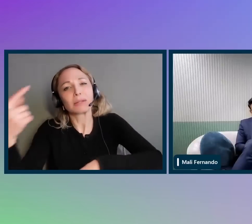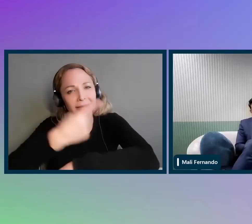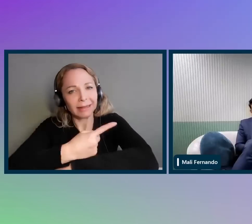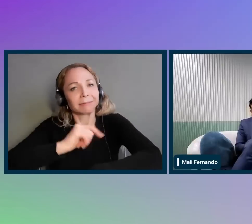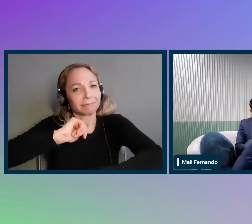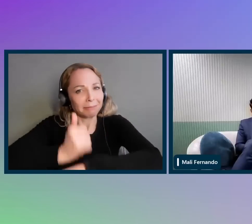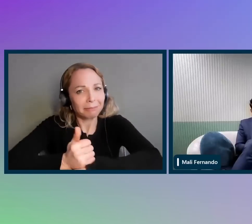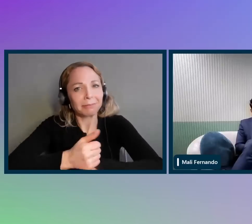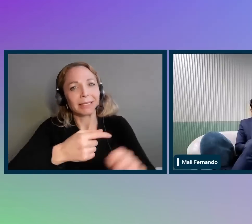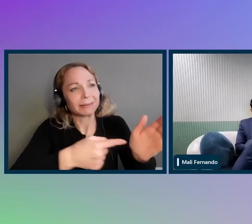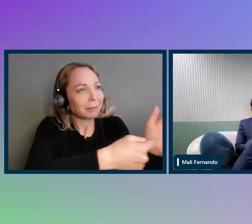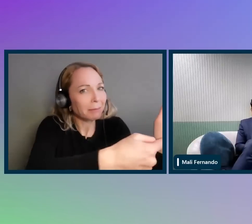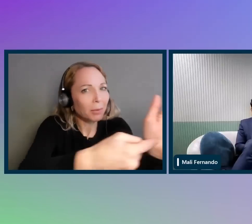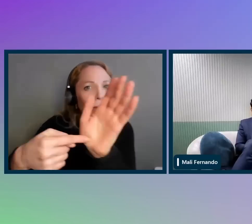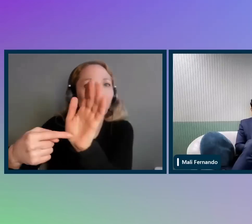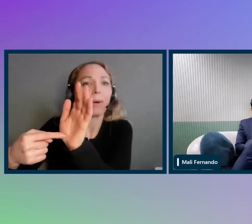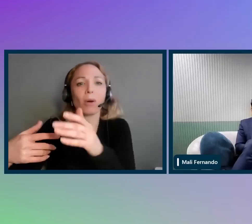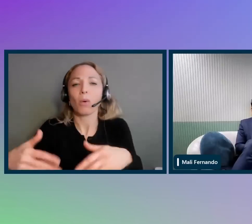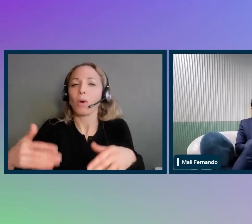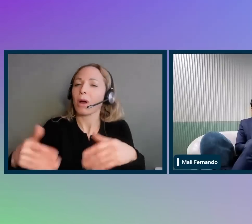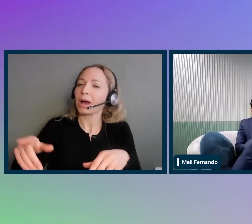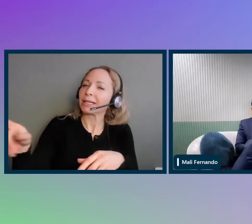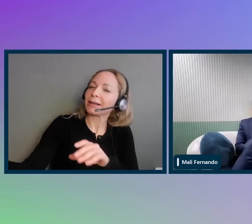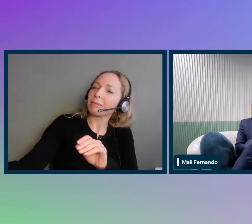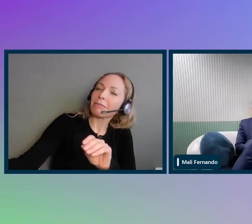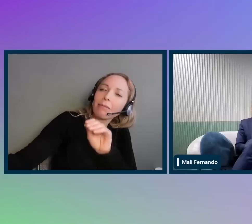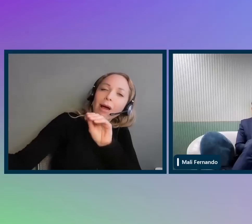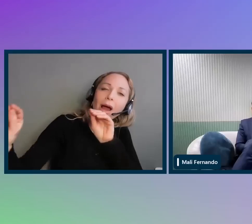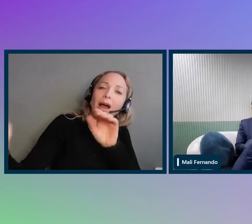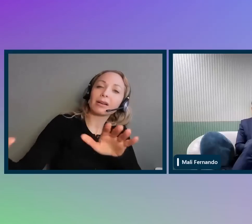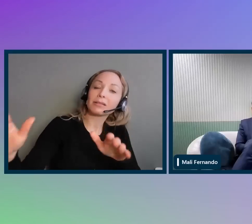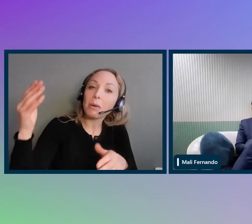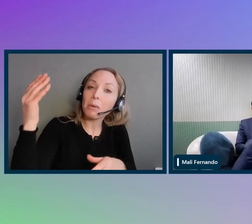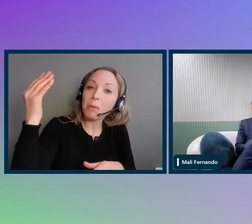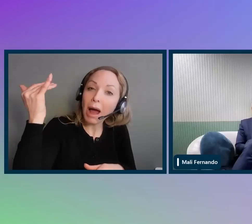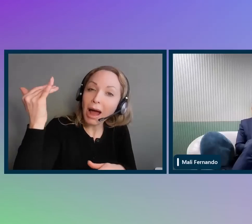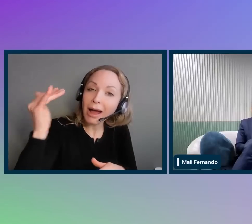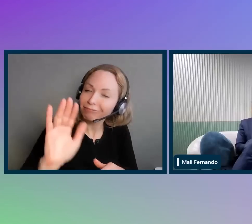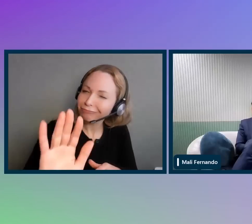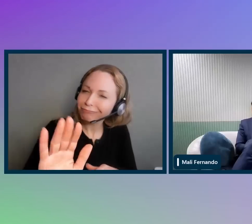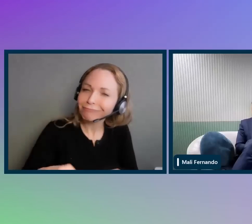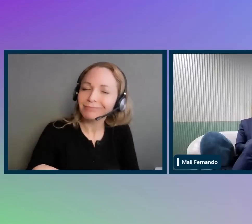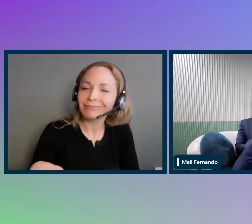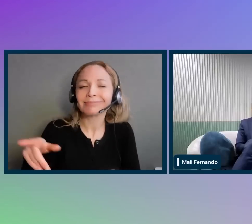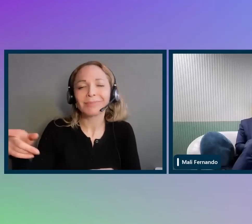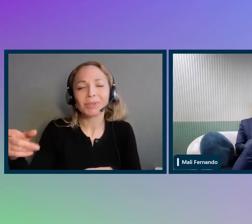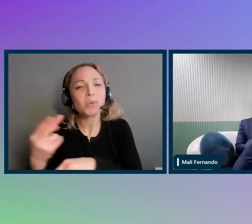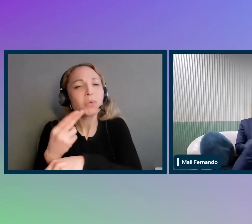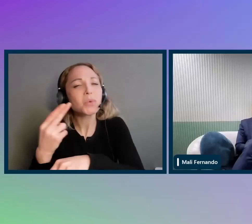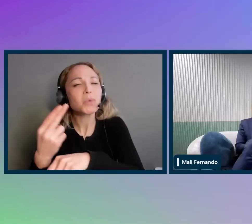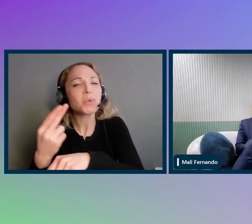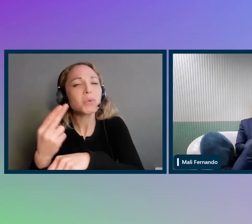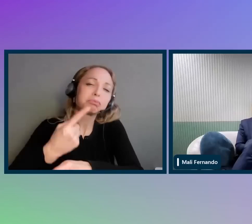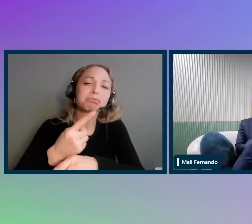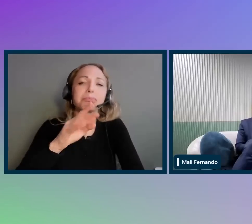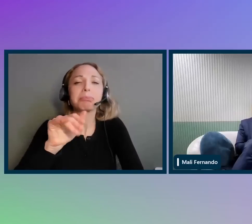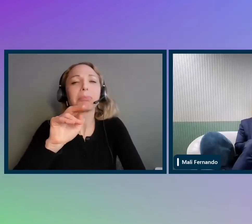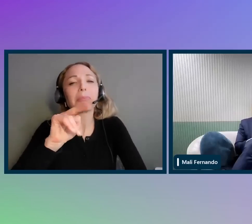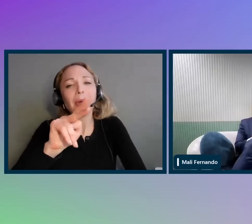he uses our everyday banking app to do his payments, check his balances, all that sort of good stuff that you expect.